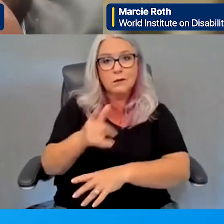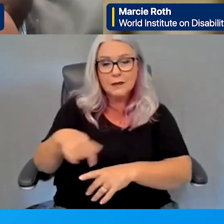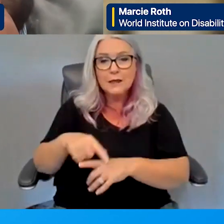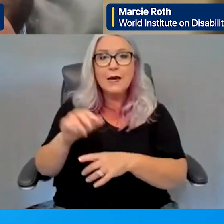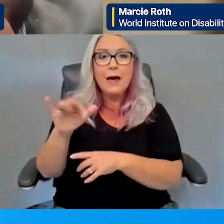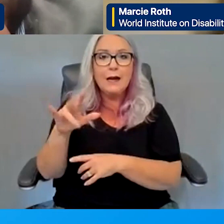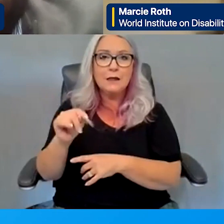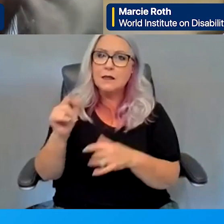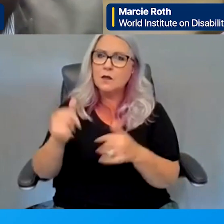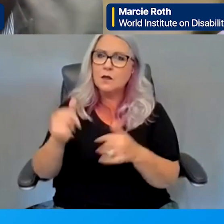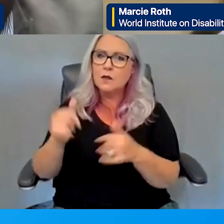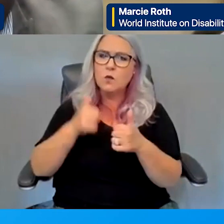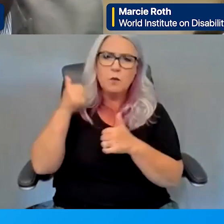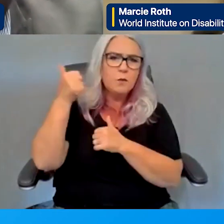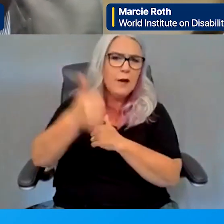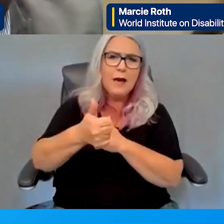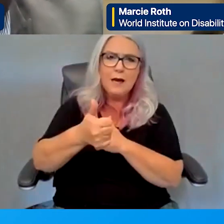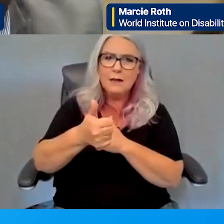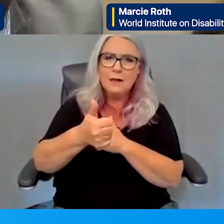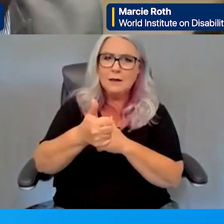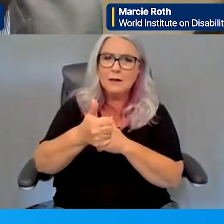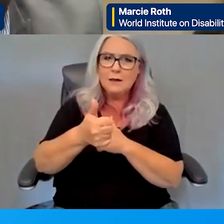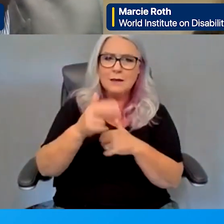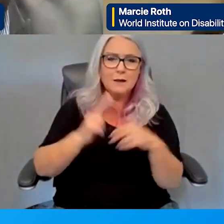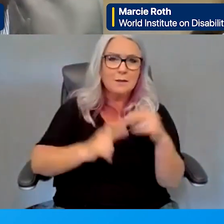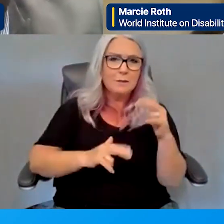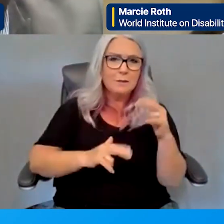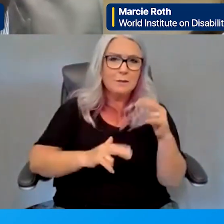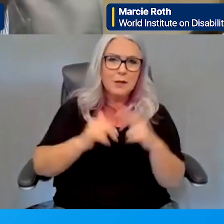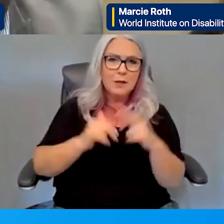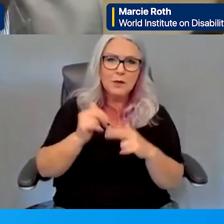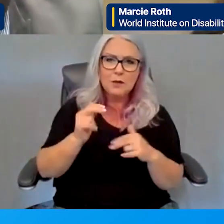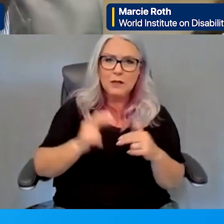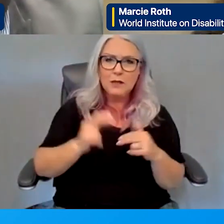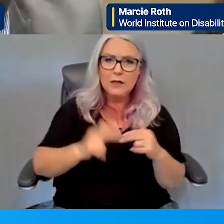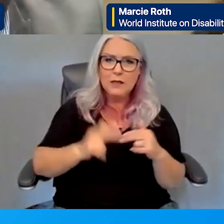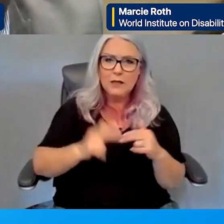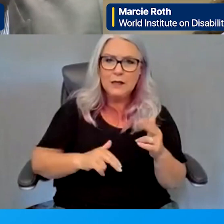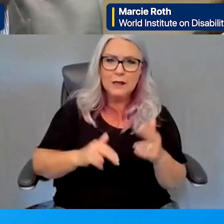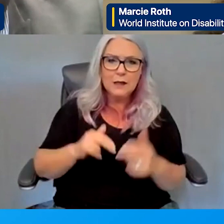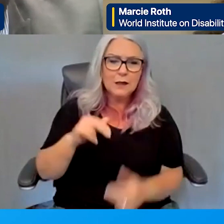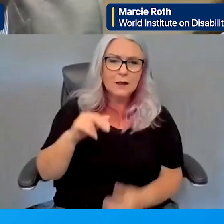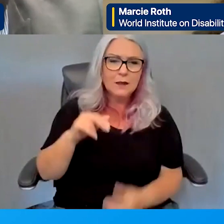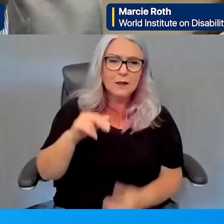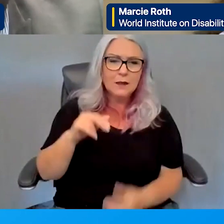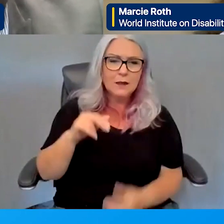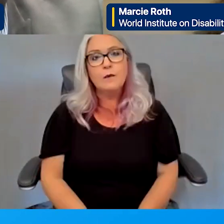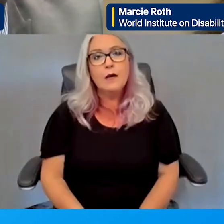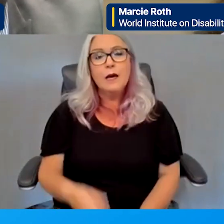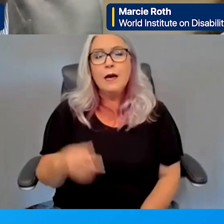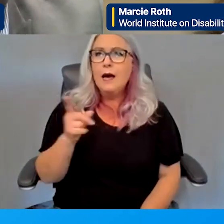codes. And so, you know, I'm always sort of baffled that we